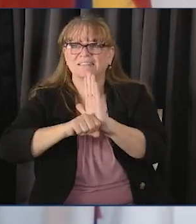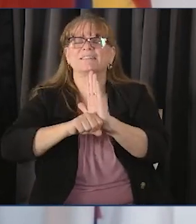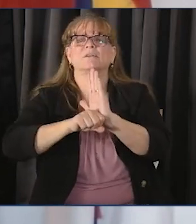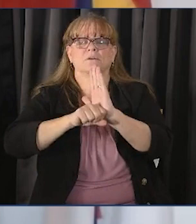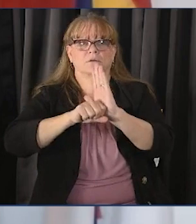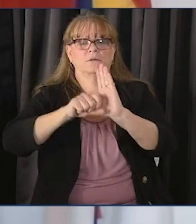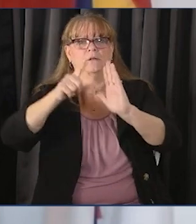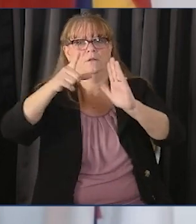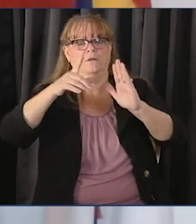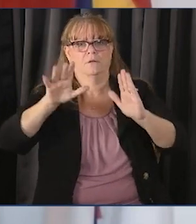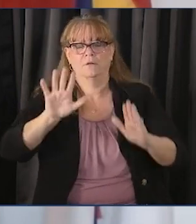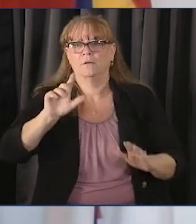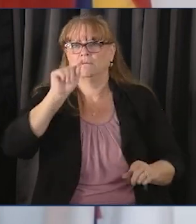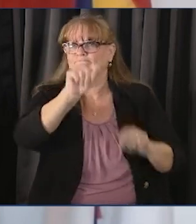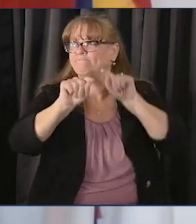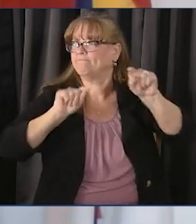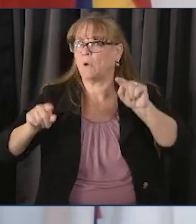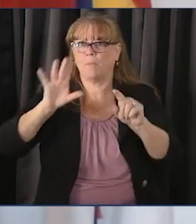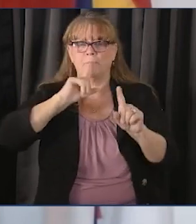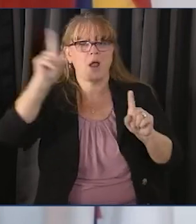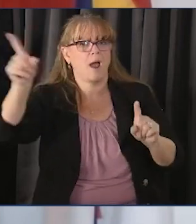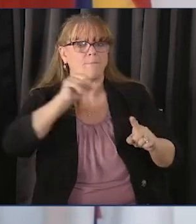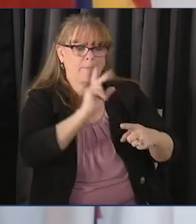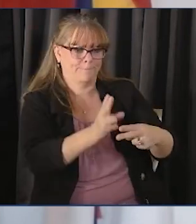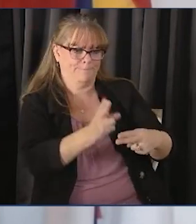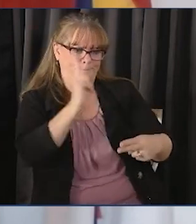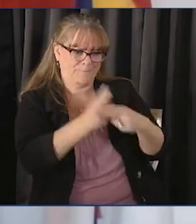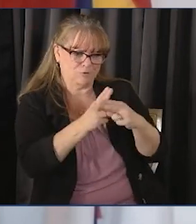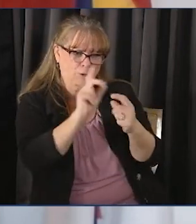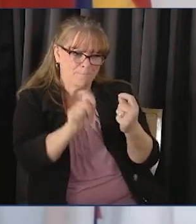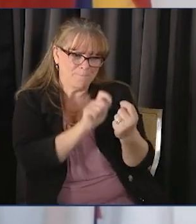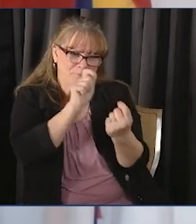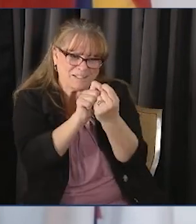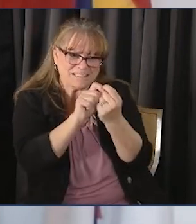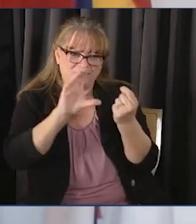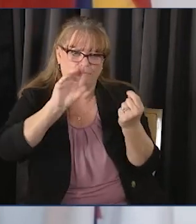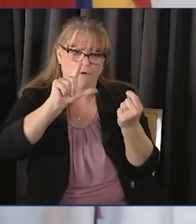Secondly, we will have the National Guard and Reserve ready to respond within minutes